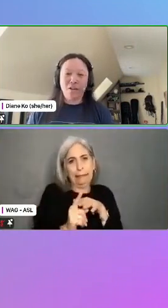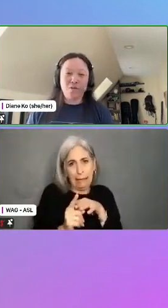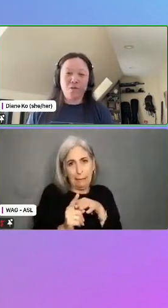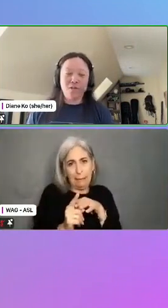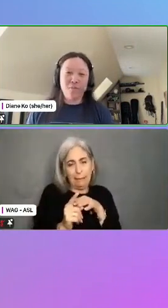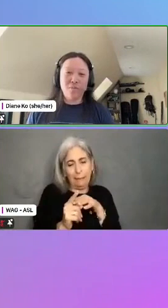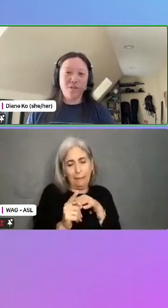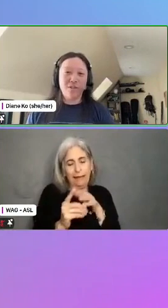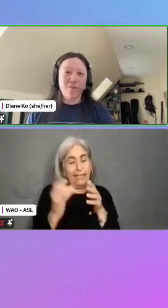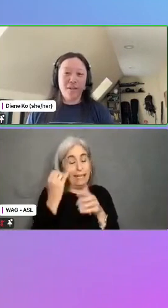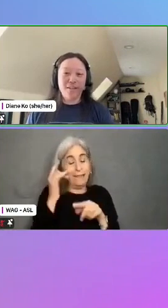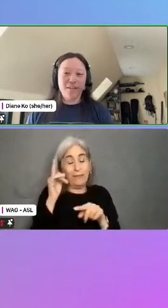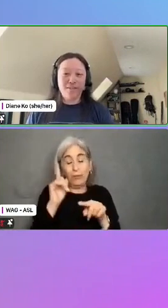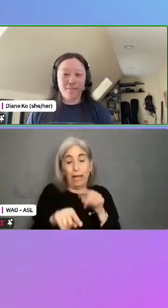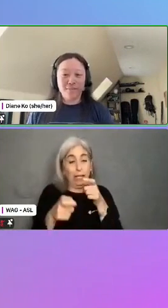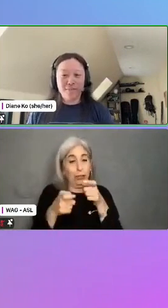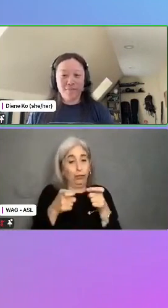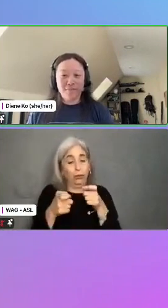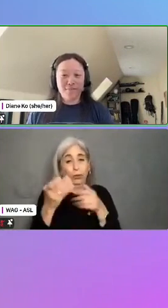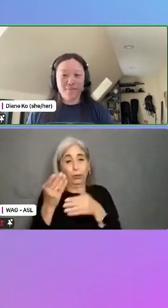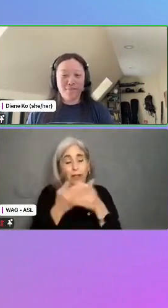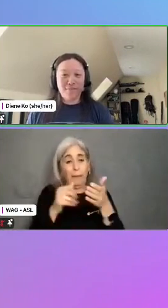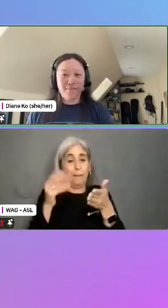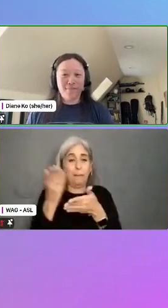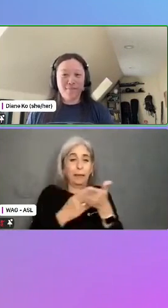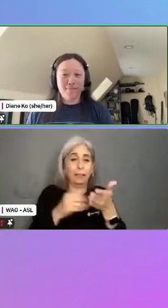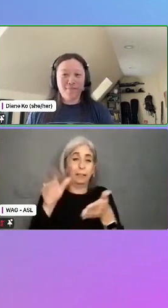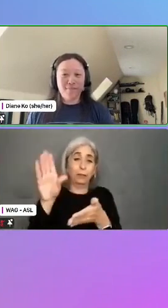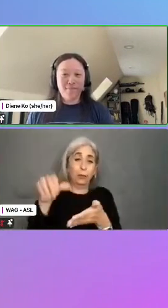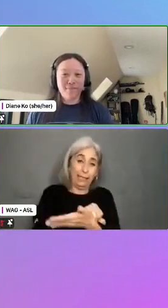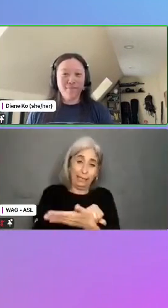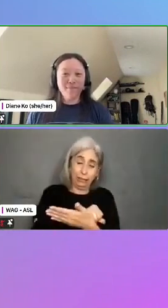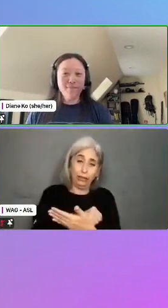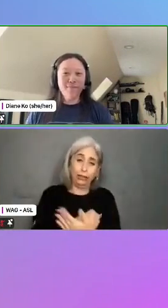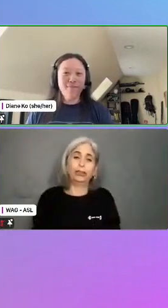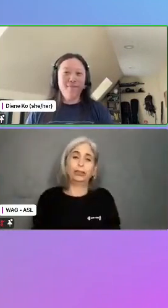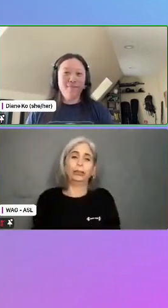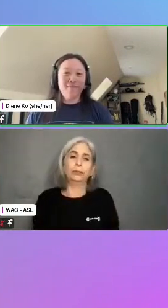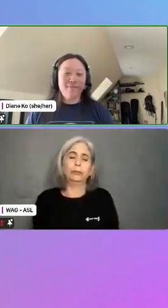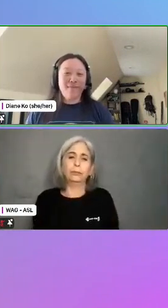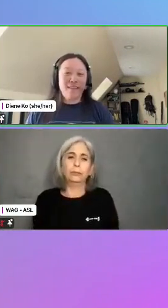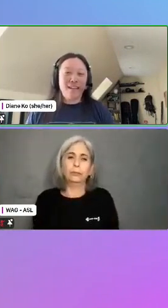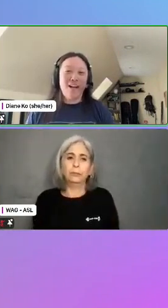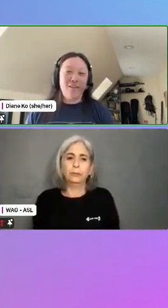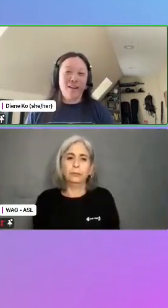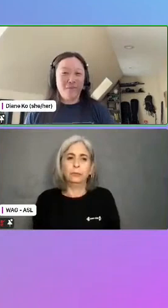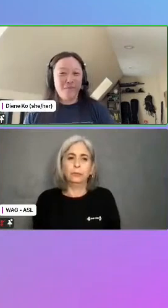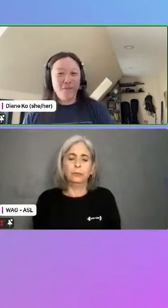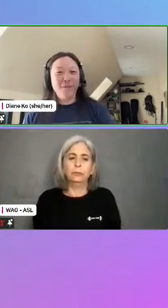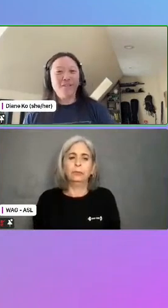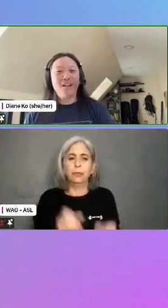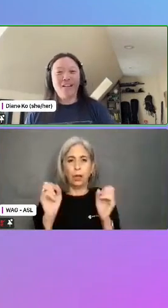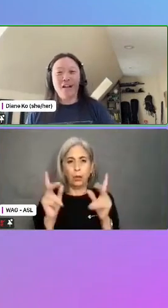because you might lose some of the built in type checking for valid props set on the variable element. In that case, you may opt to use a switch statement